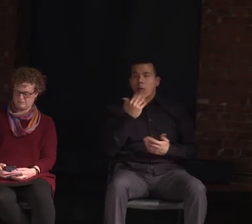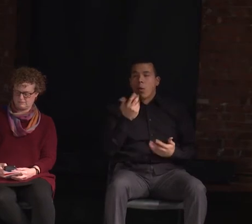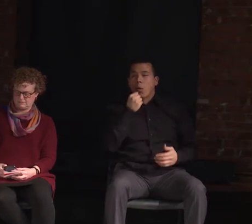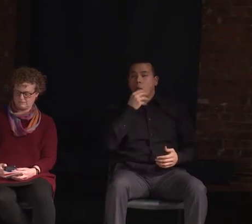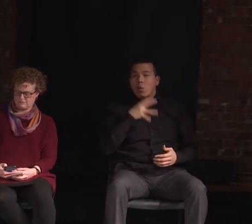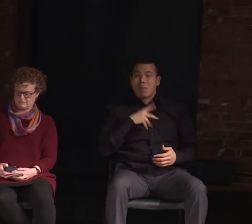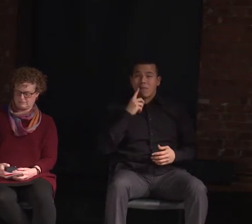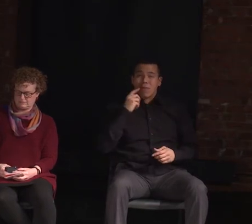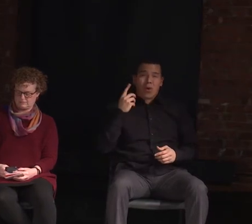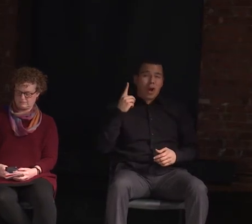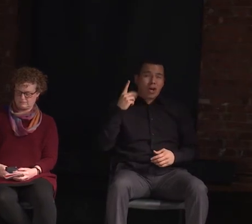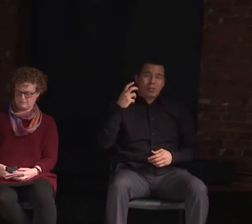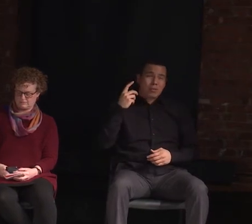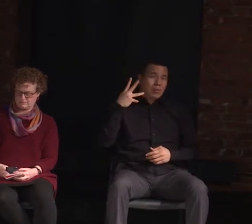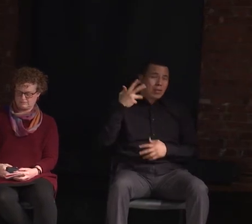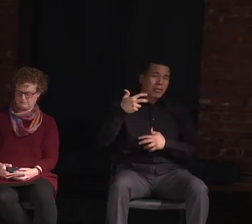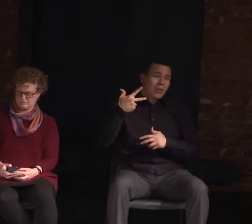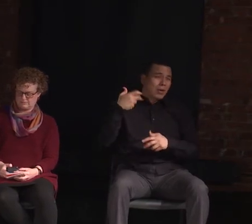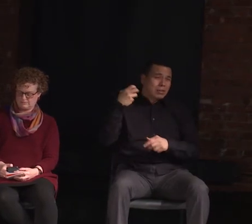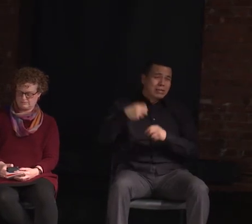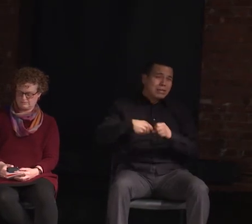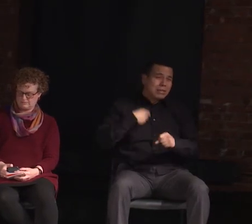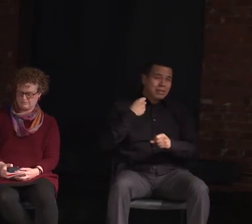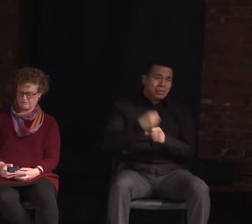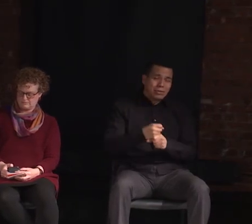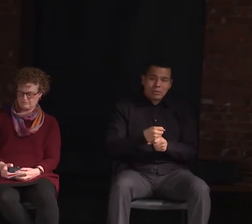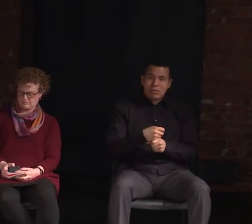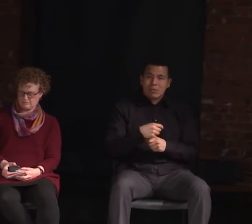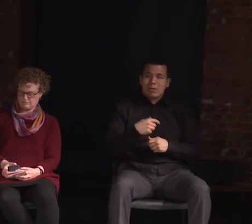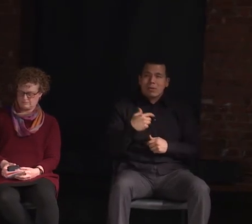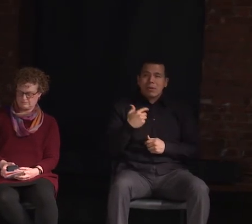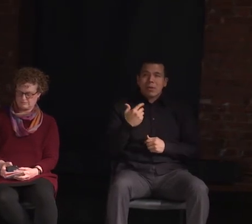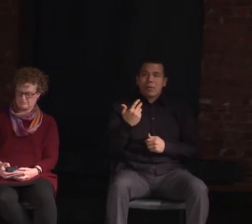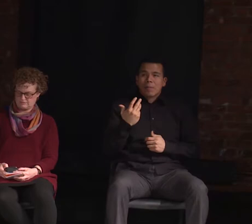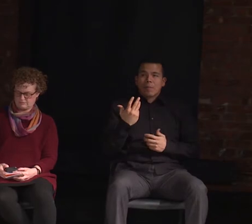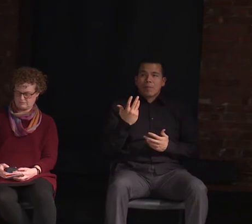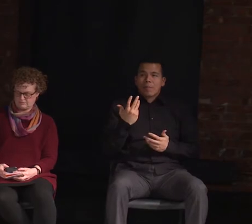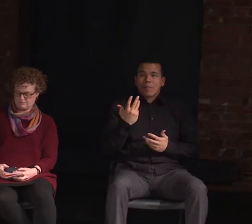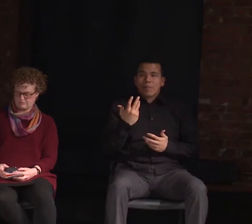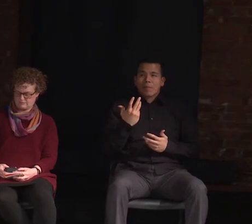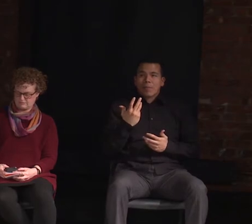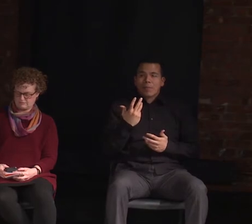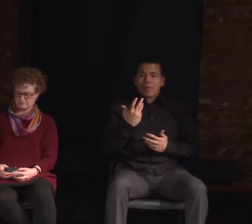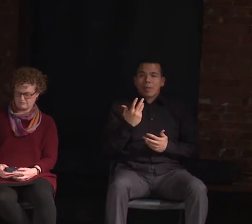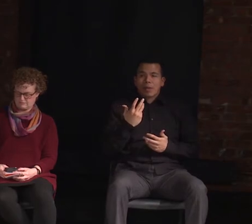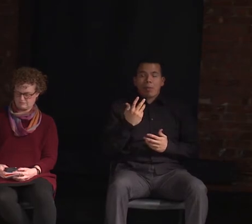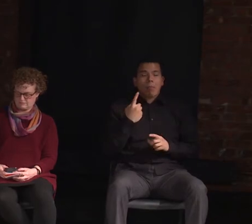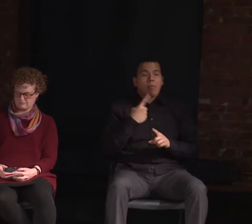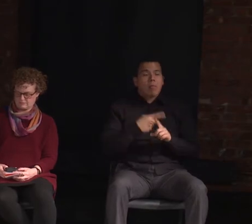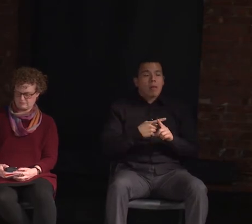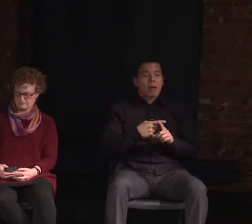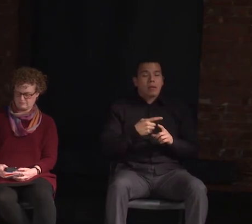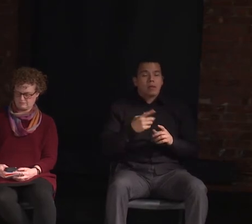the fact that economic rules and regulations really privilege the wealth classes,